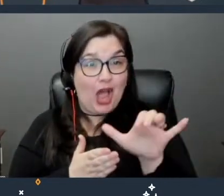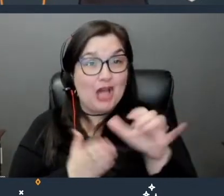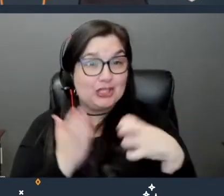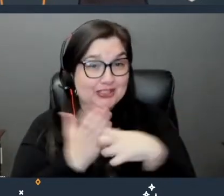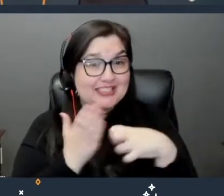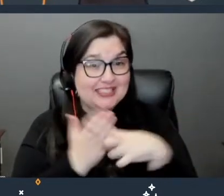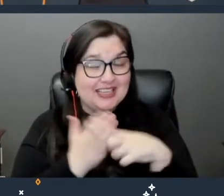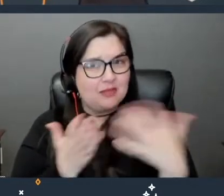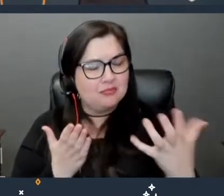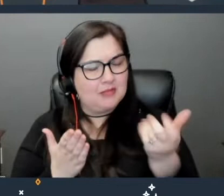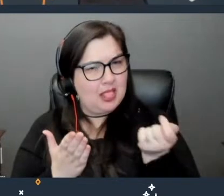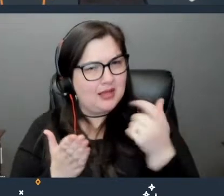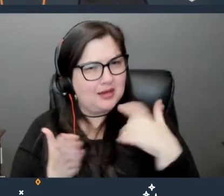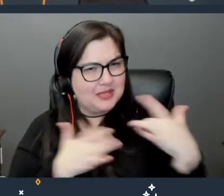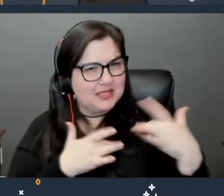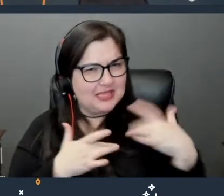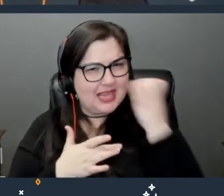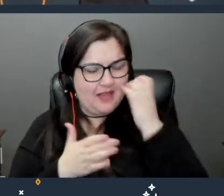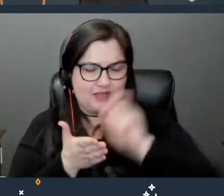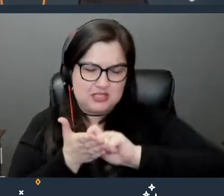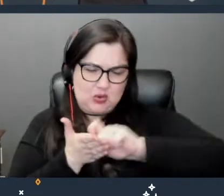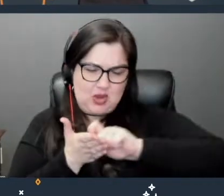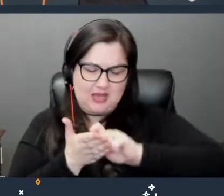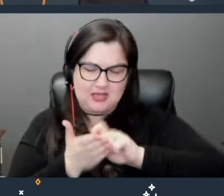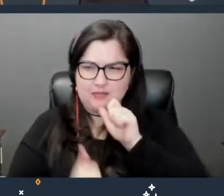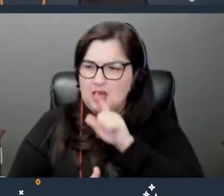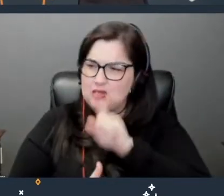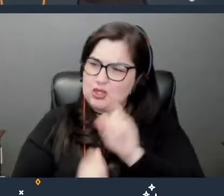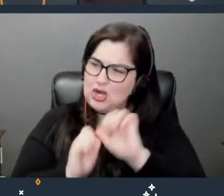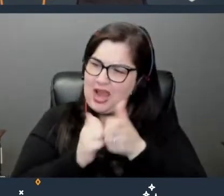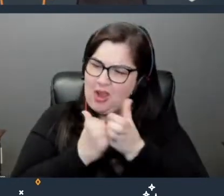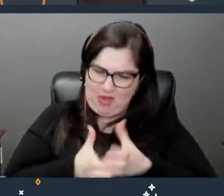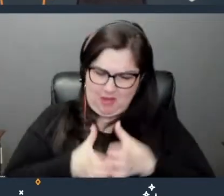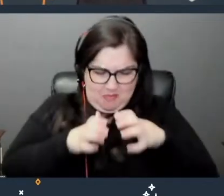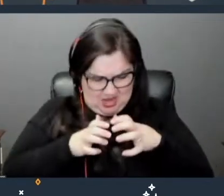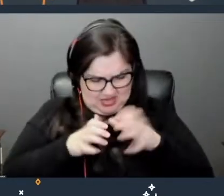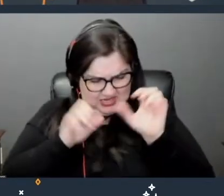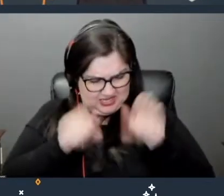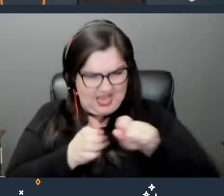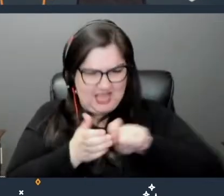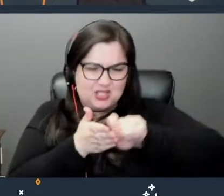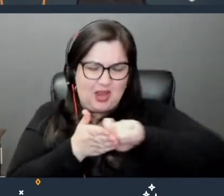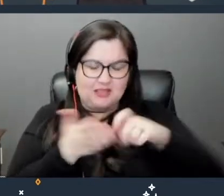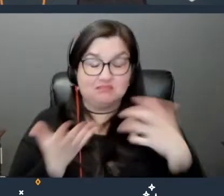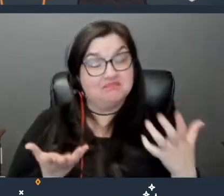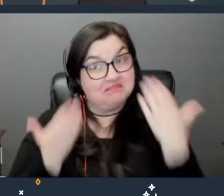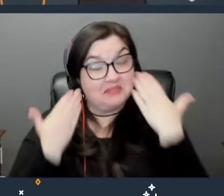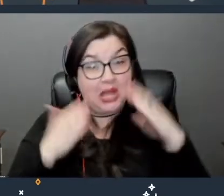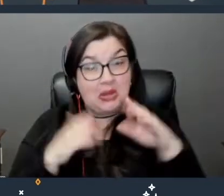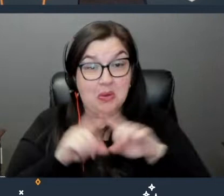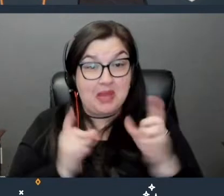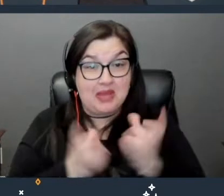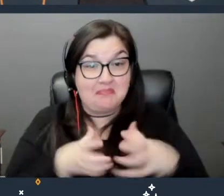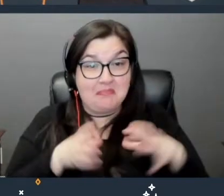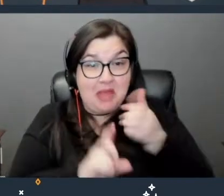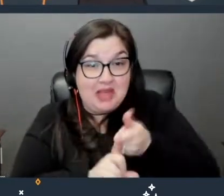if it buys a scratch ticket because I don't know how a bucket would be able to really scratch that off, but, you know, it's a bucket. So some pretty awesome things